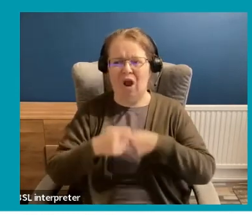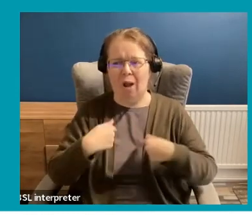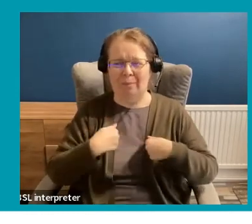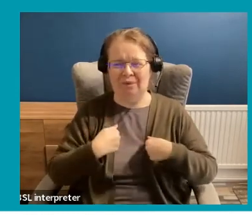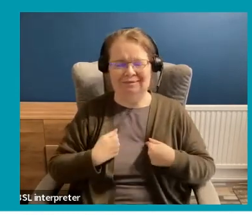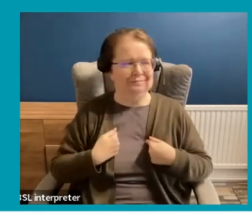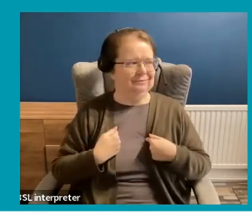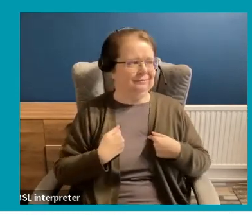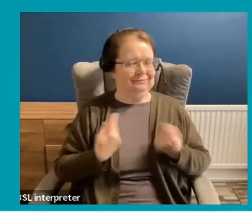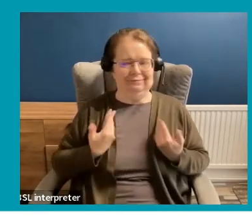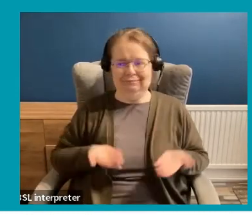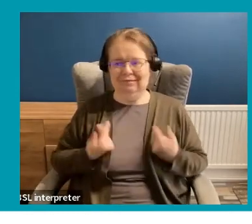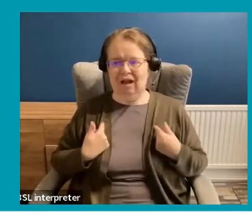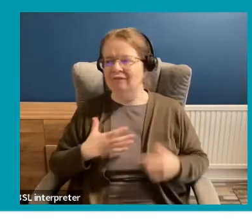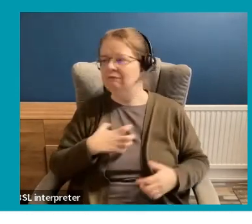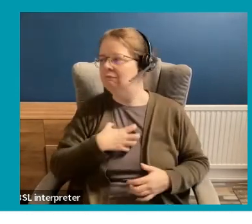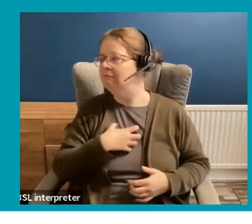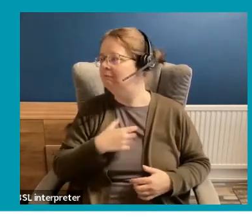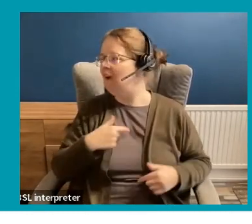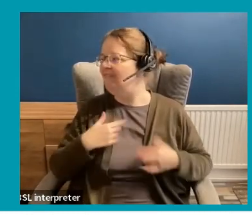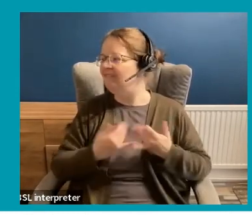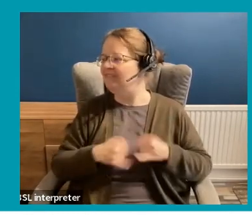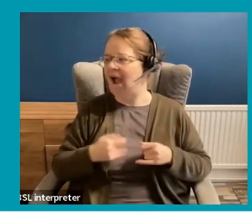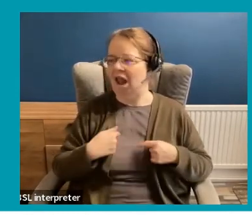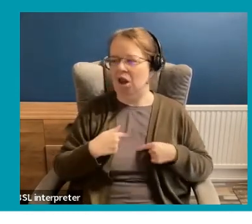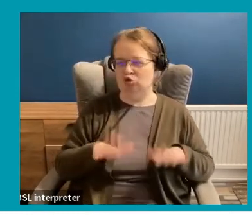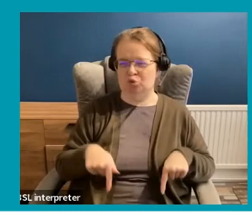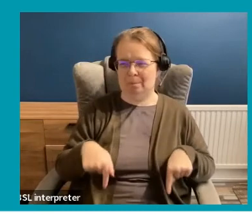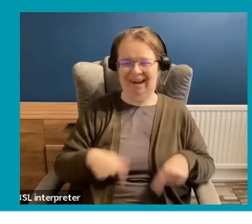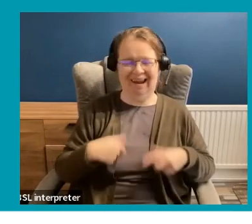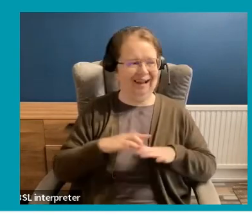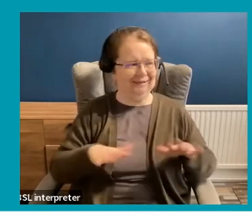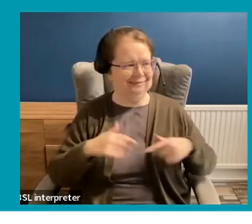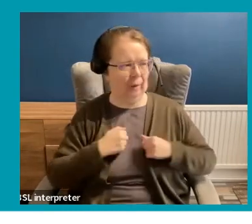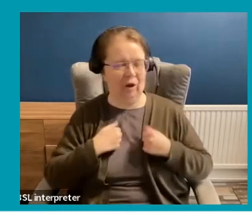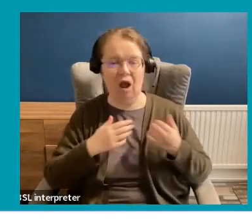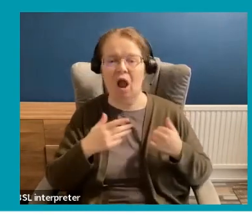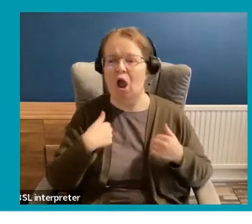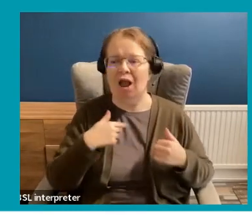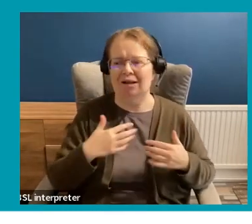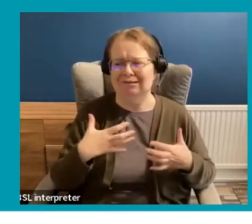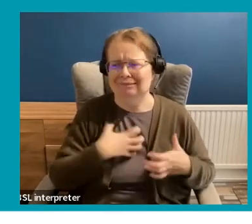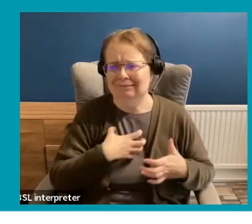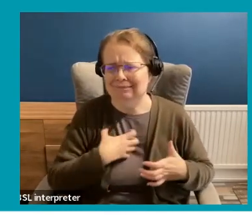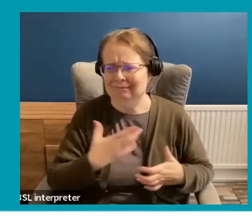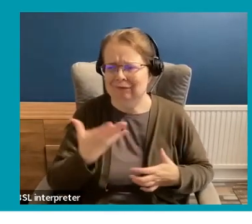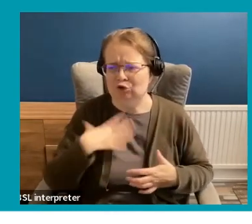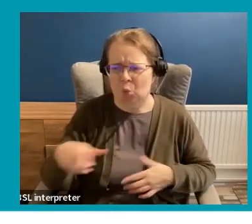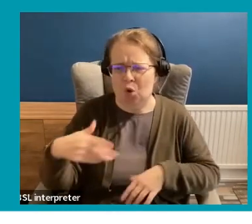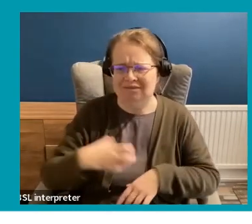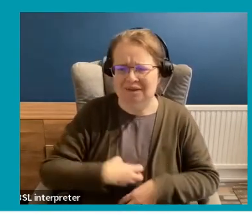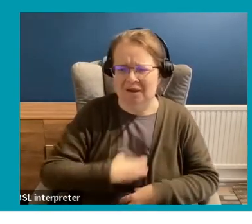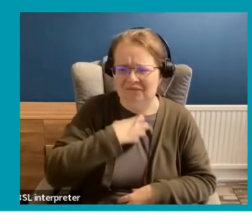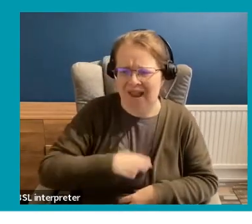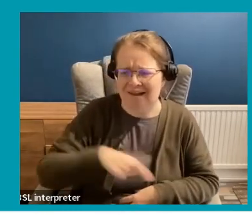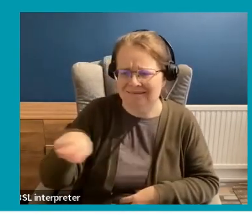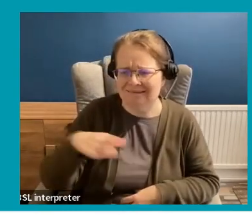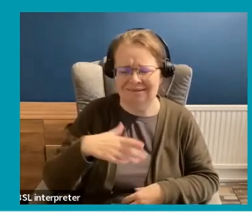relate the fear of saying or doing something that might cause offense or embarrassment that actually holds us